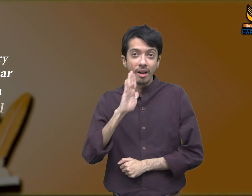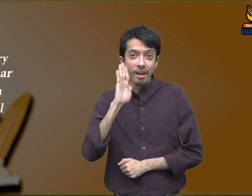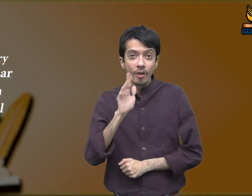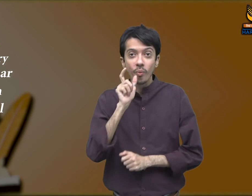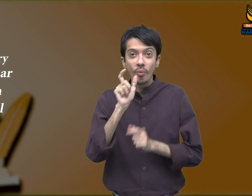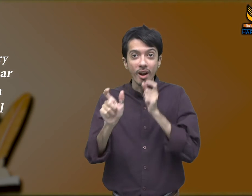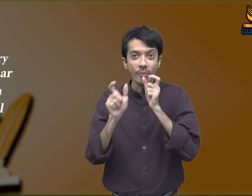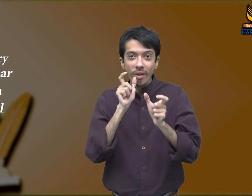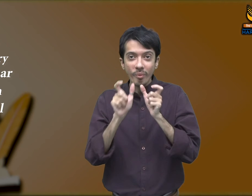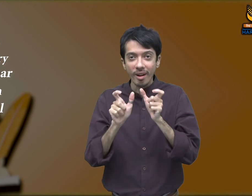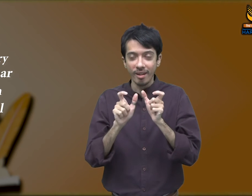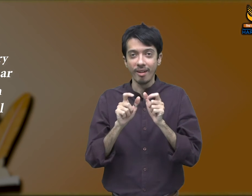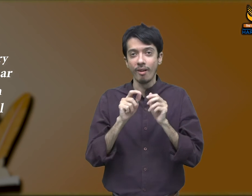Fourth is metrical.